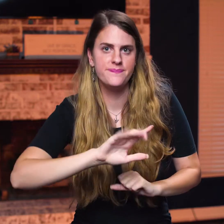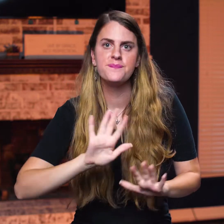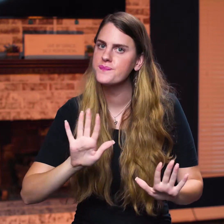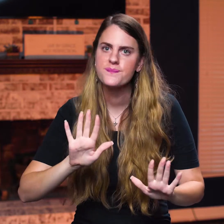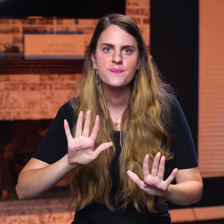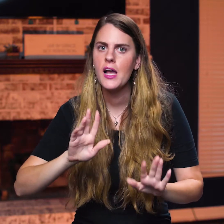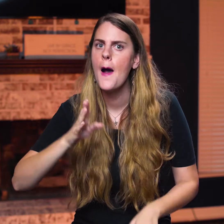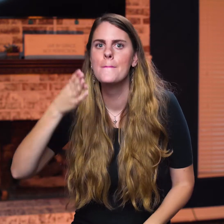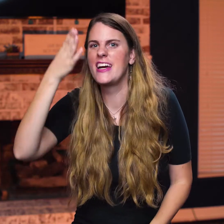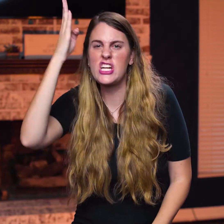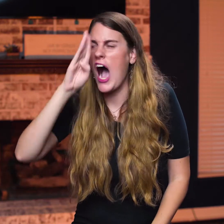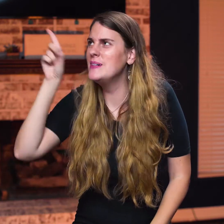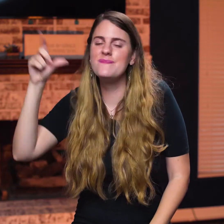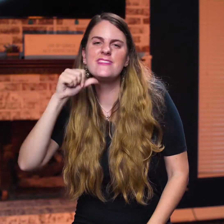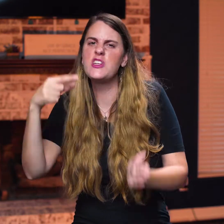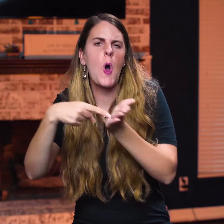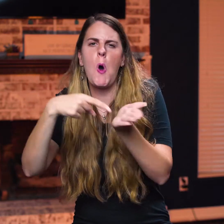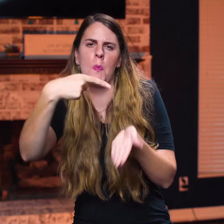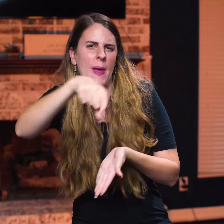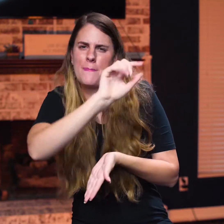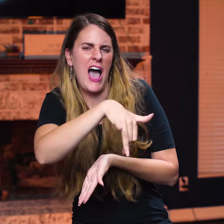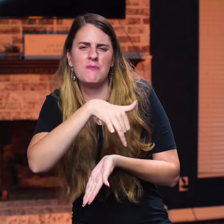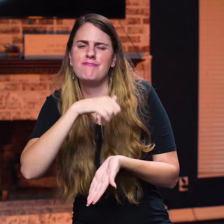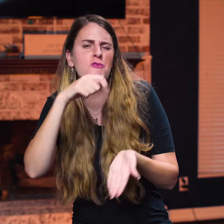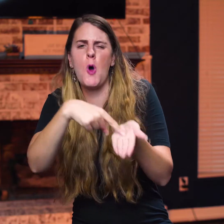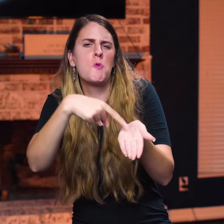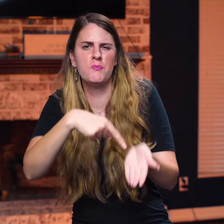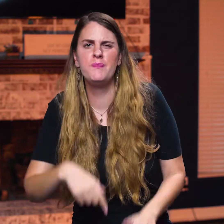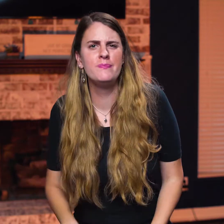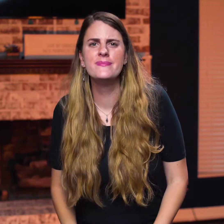But God doesn’t owe them that,